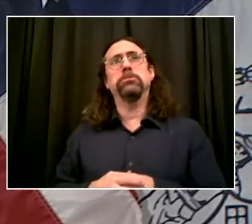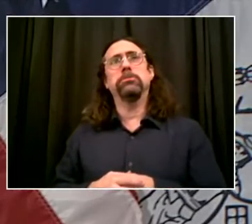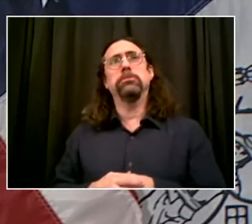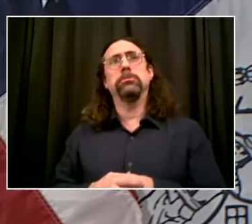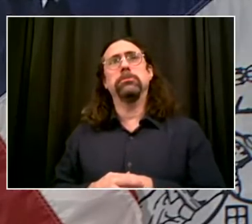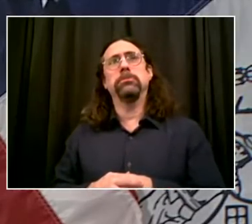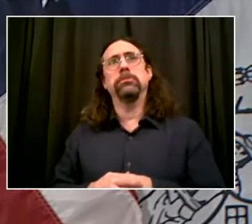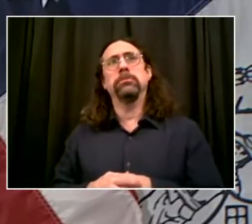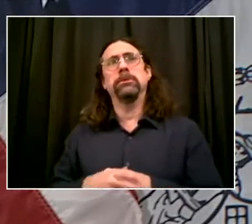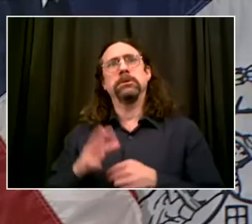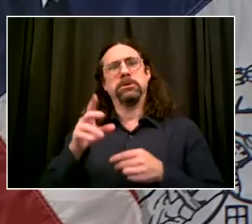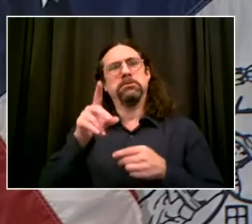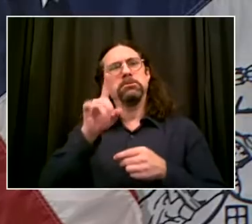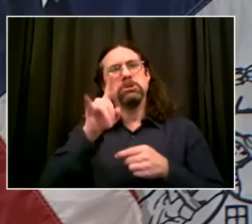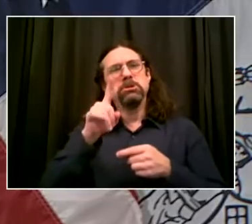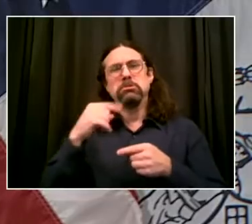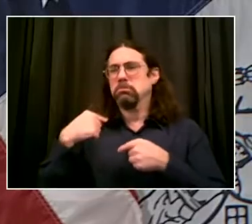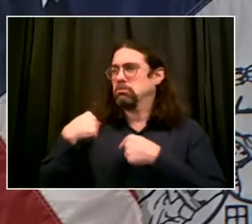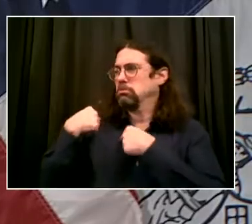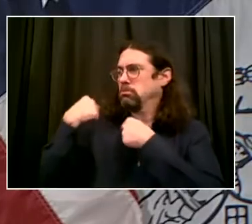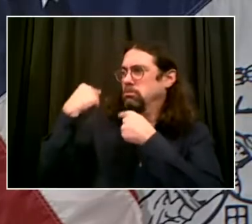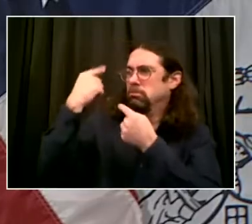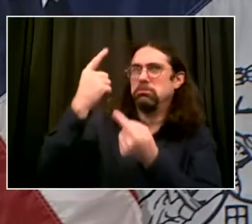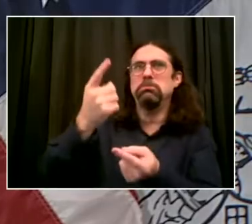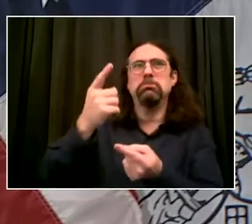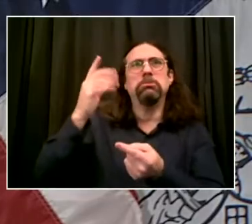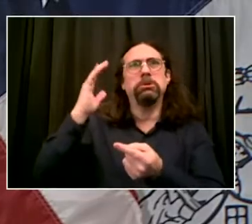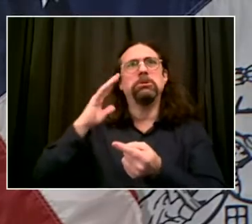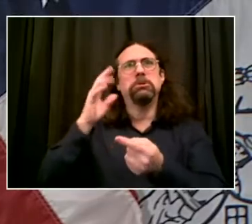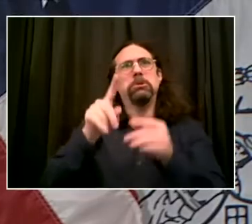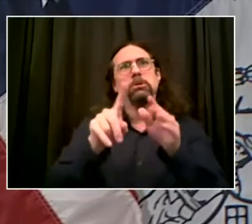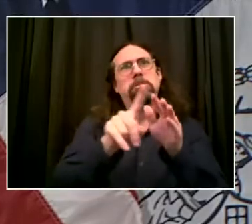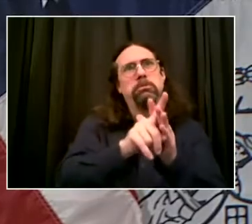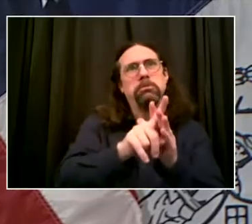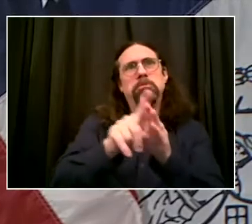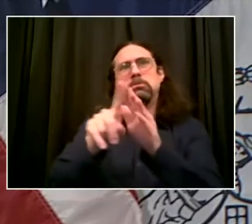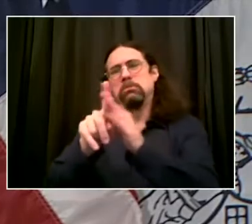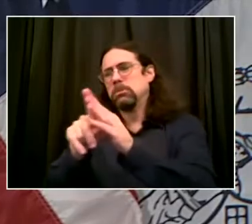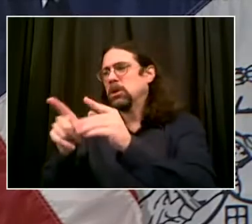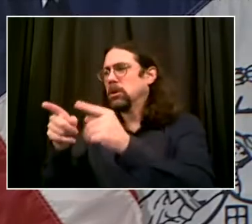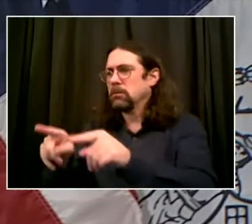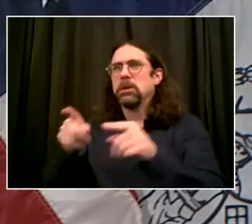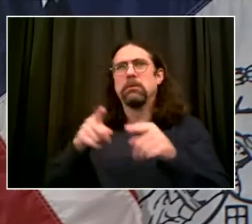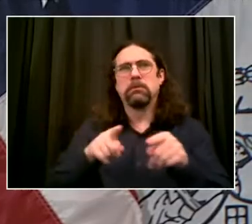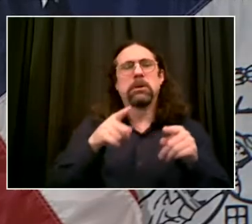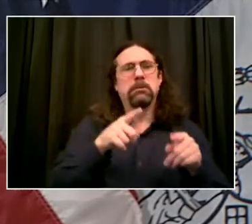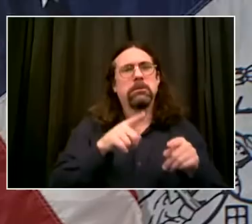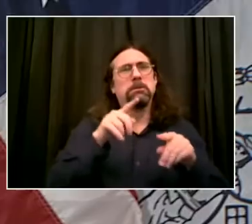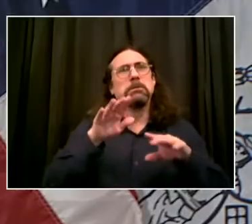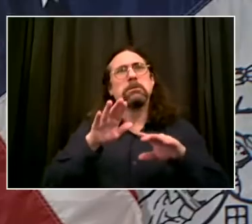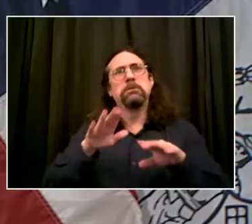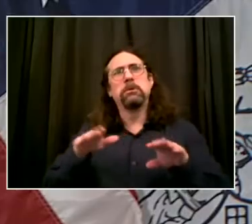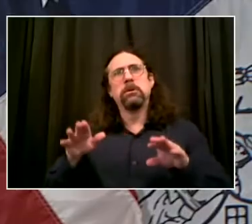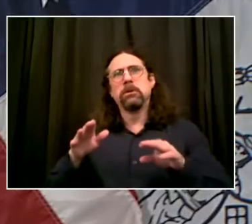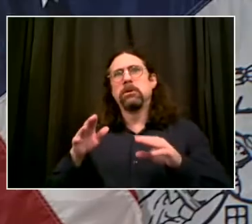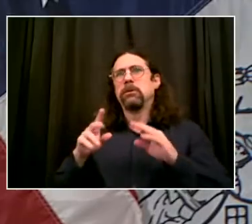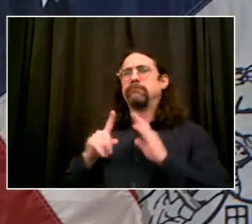THE ACADEMIC AND EMOTIONAL NEEDS OF OUR KIDS. WITH THAT SAID I DON'T THINK